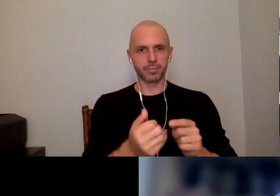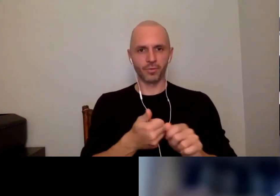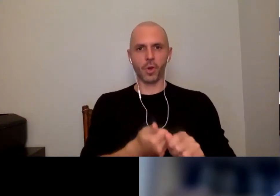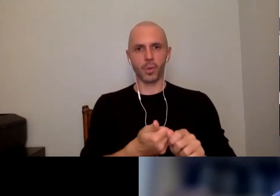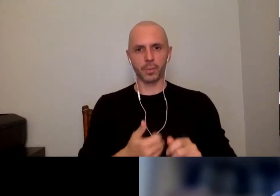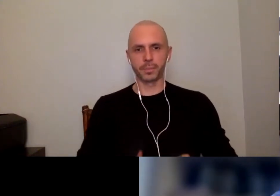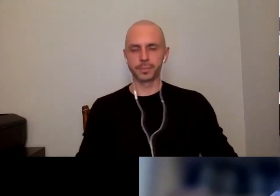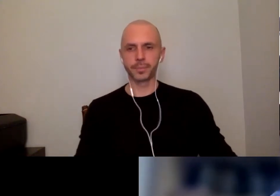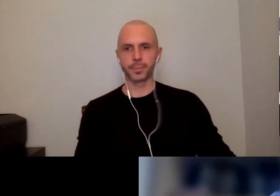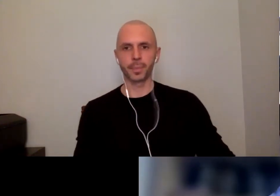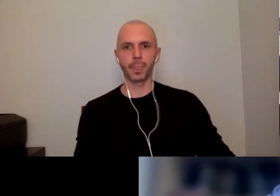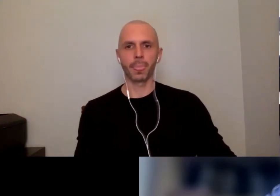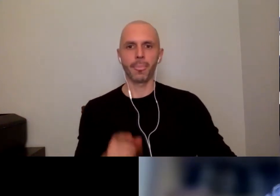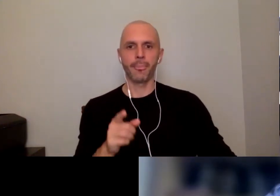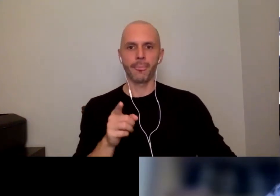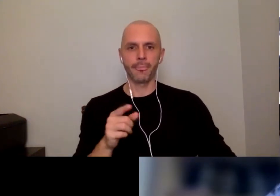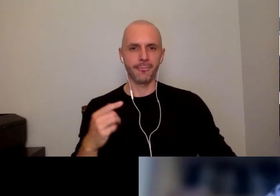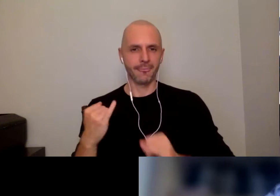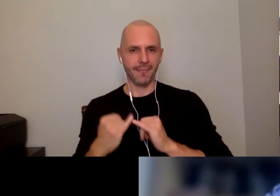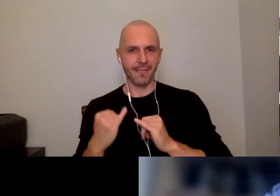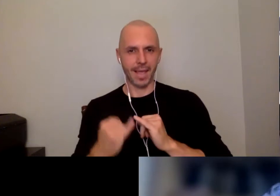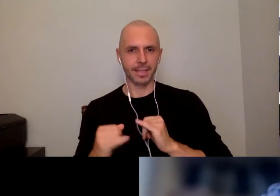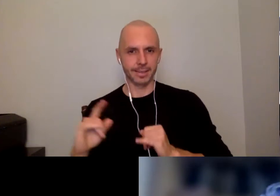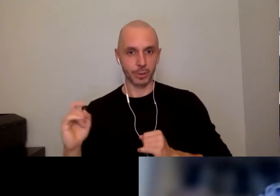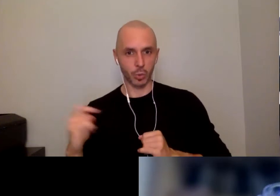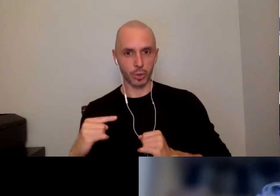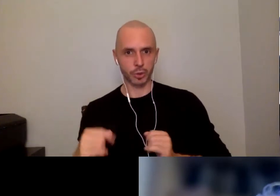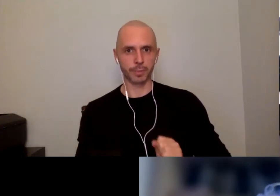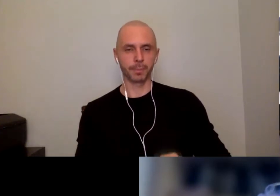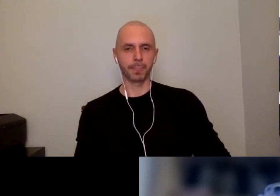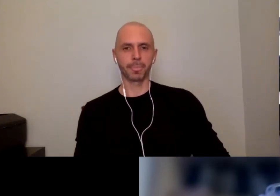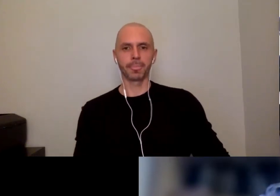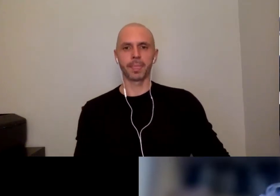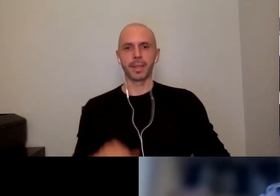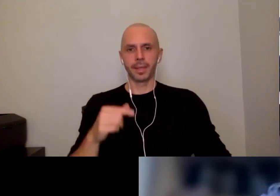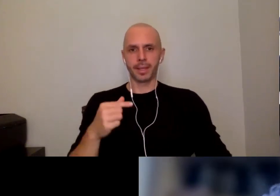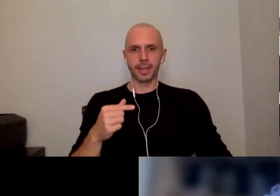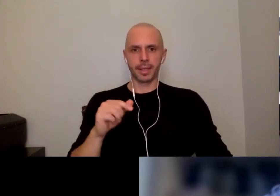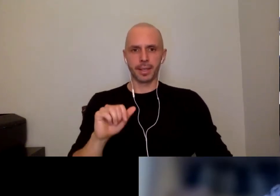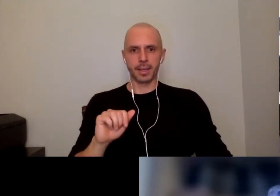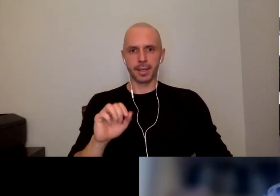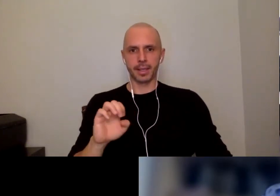the thing that really surprised me about your working with you and your process was how and you